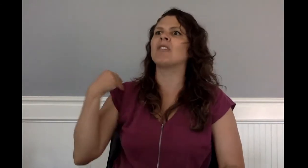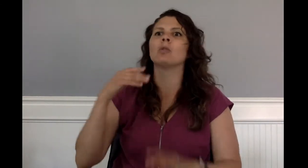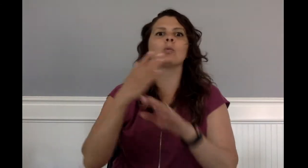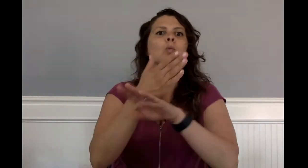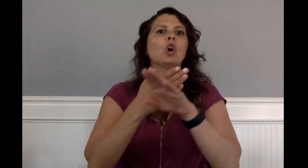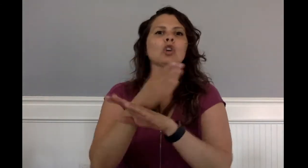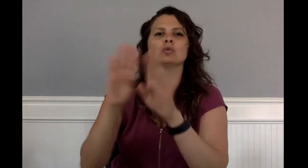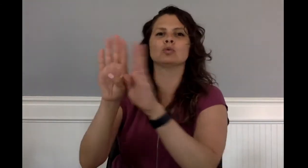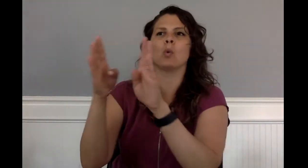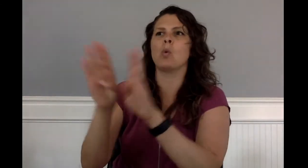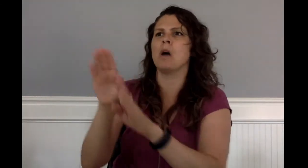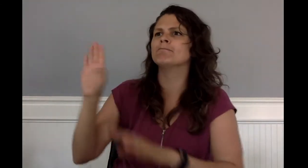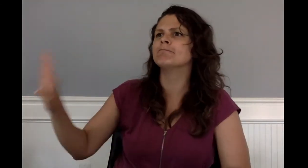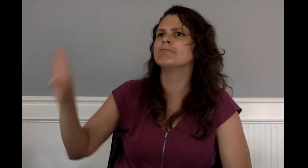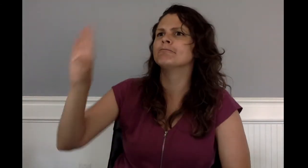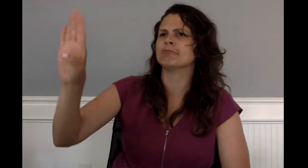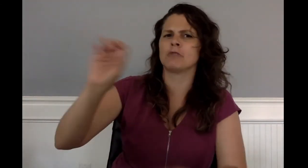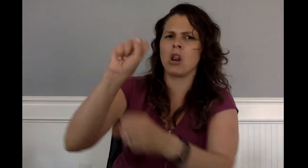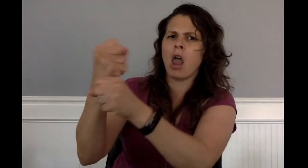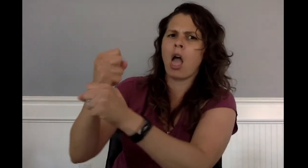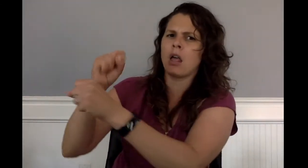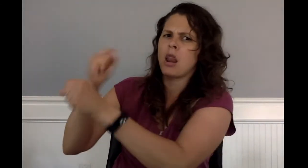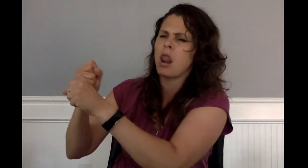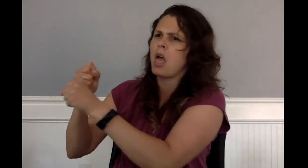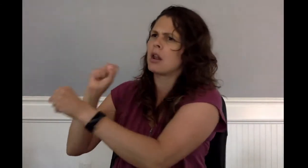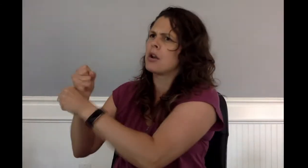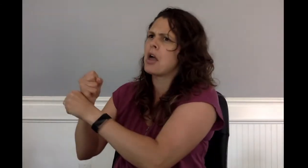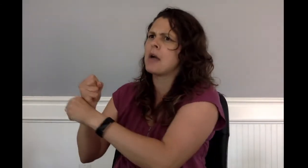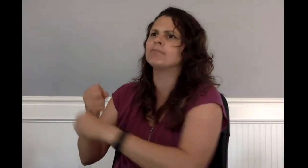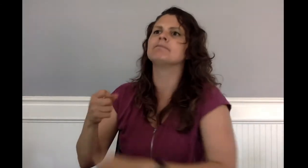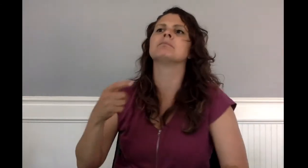The wooden doors were locked for the summer.